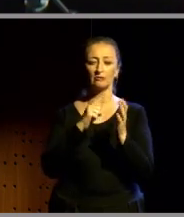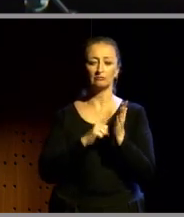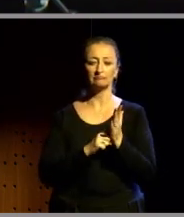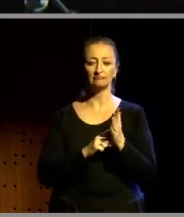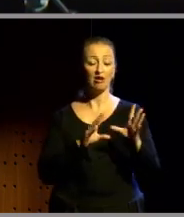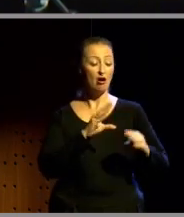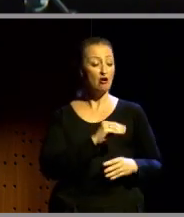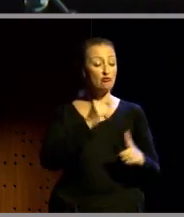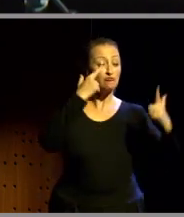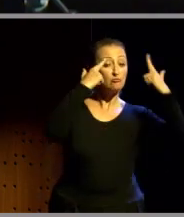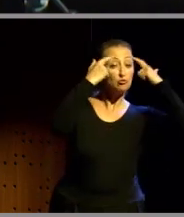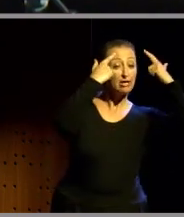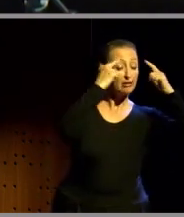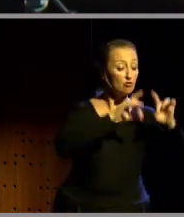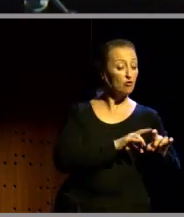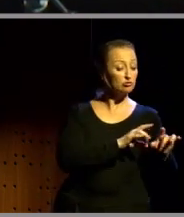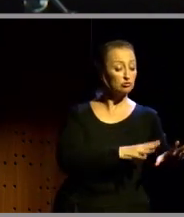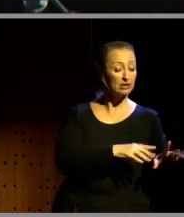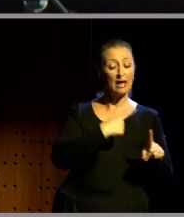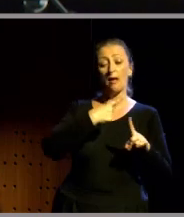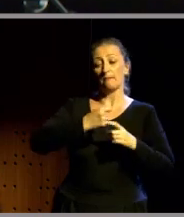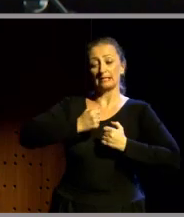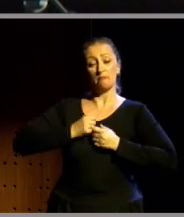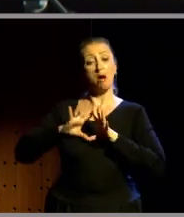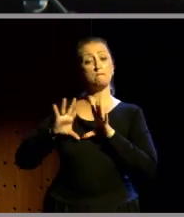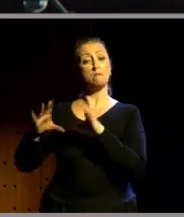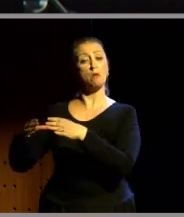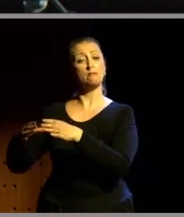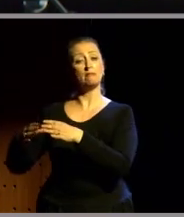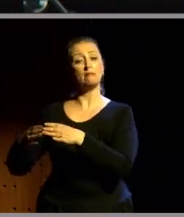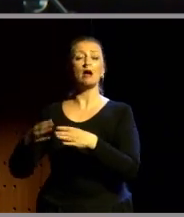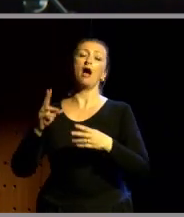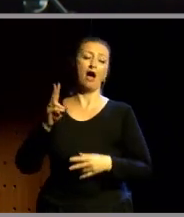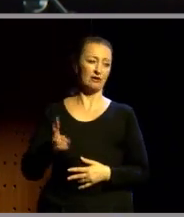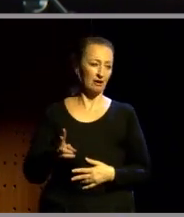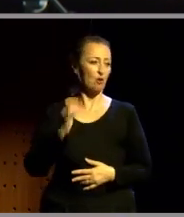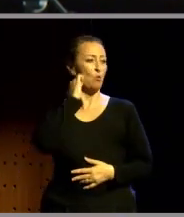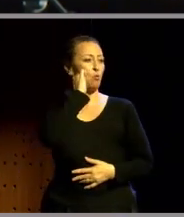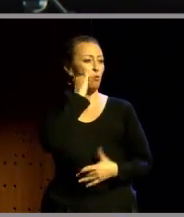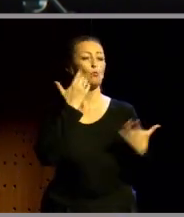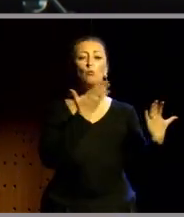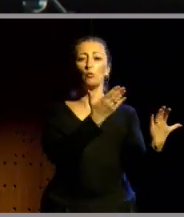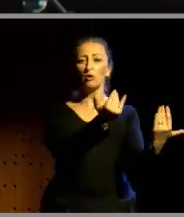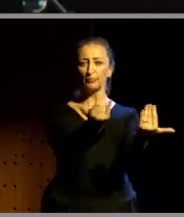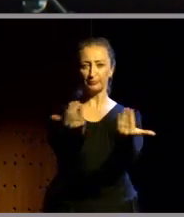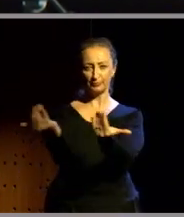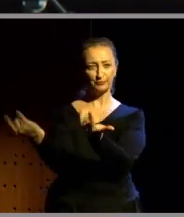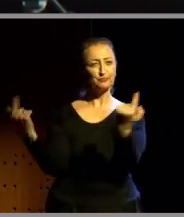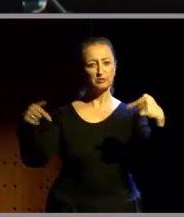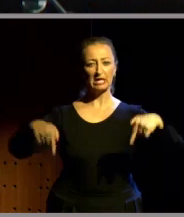and of the Gadigal mob, once again, a very warm and sincere welcome to you, to Gadigal.